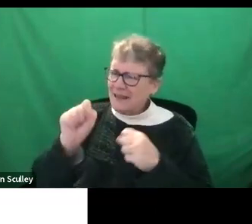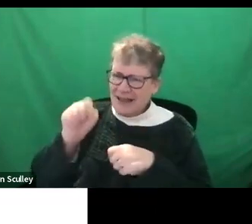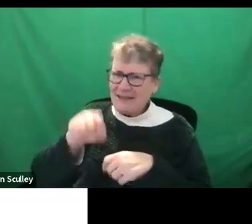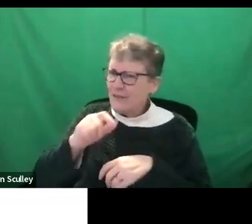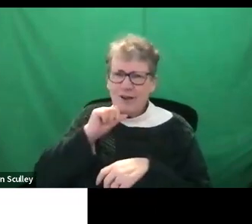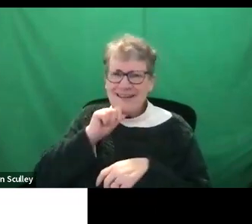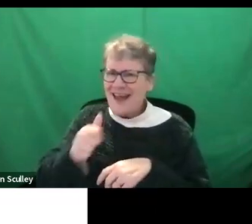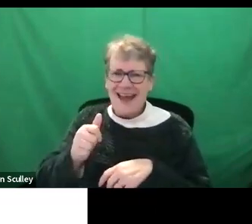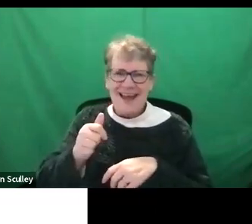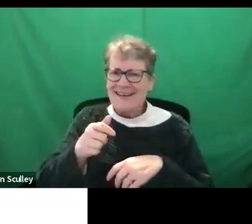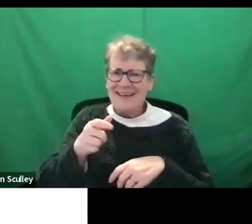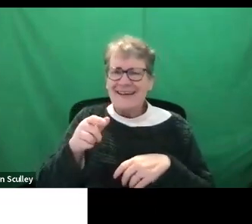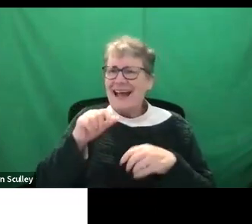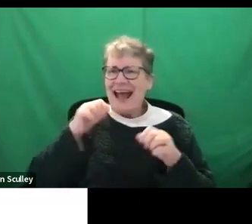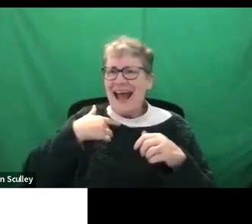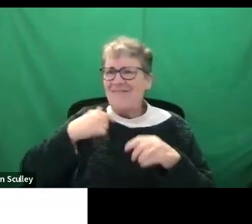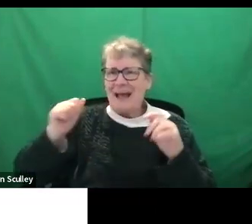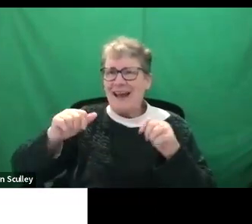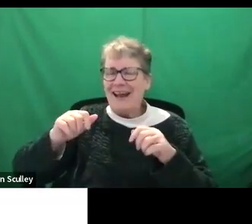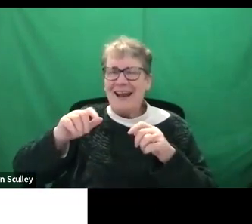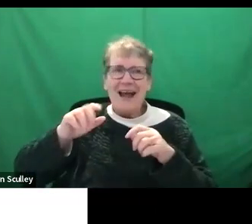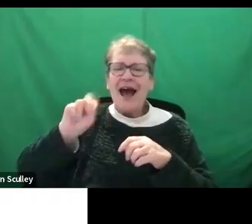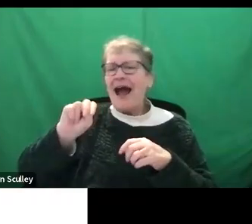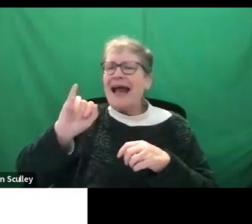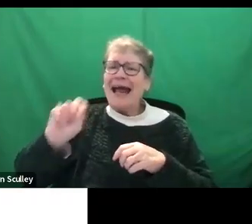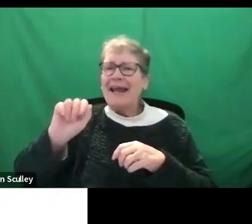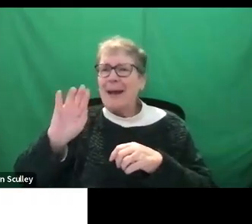and I was lucky enough to-- to be persistent.